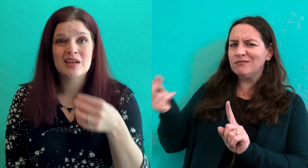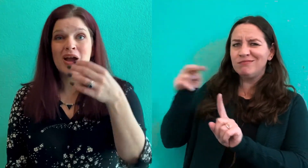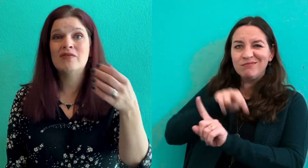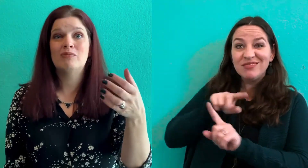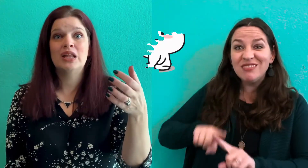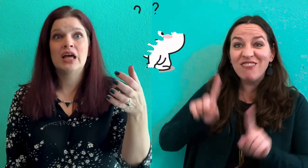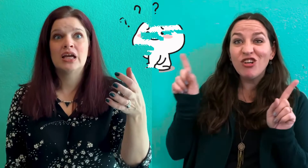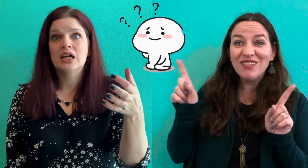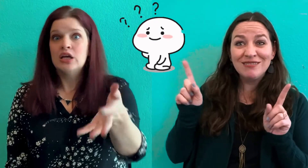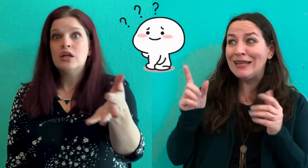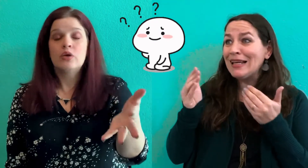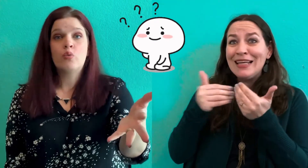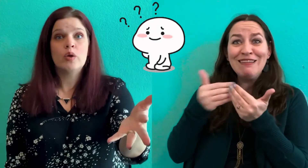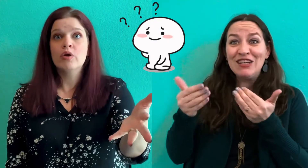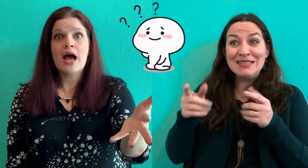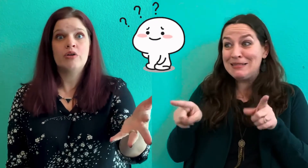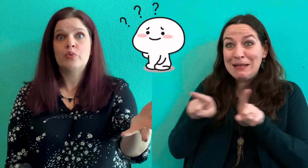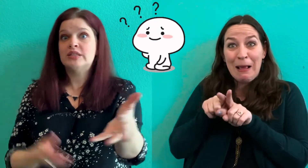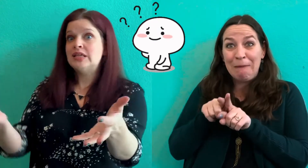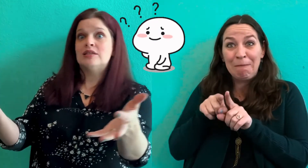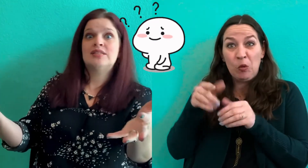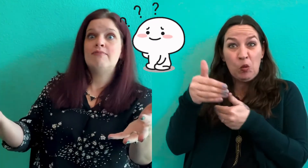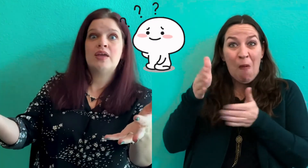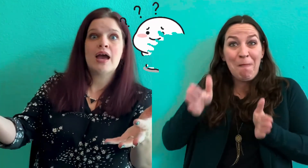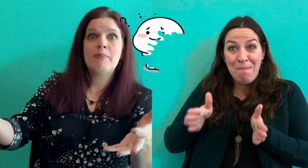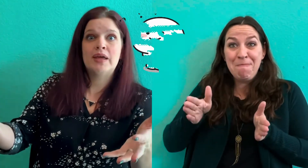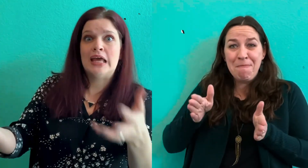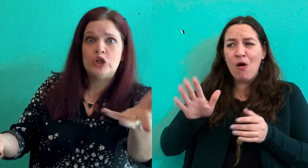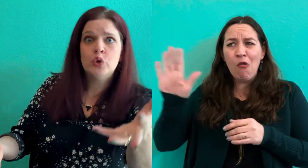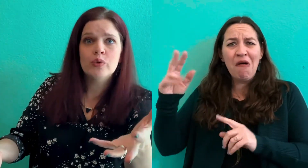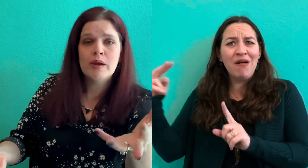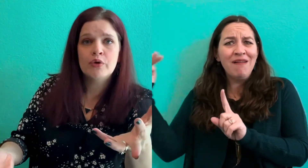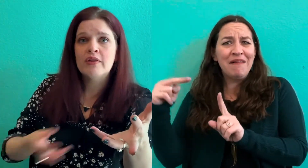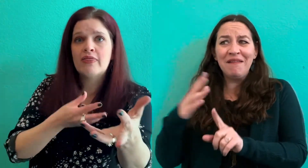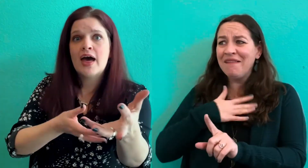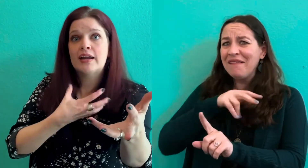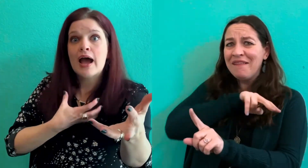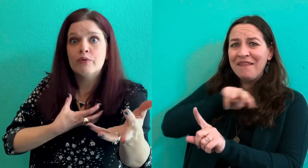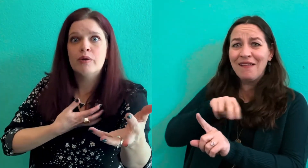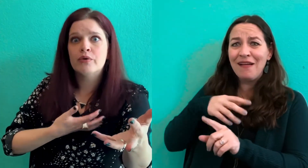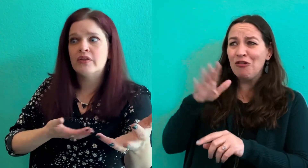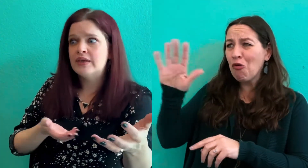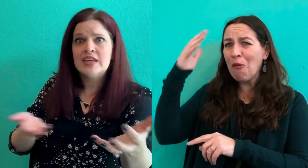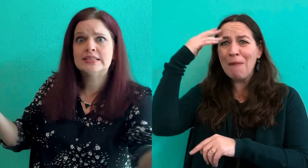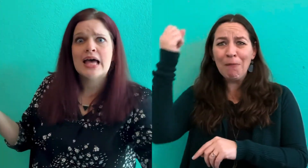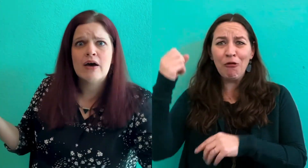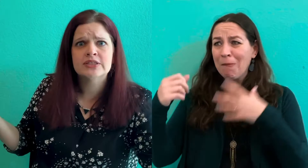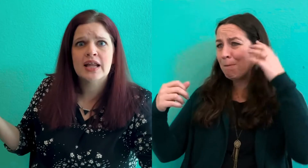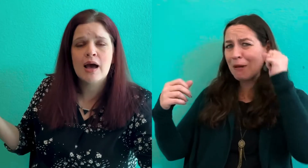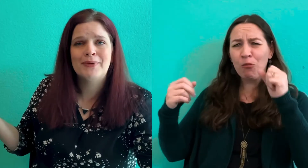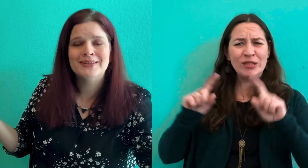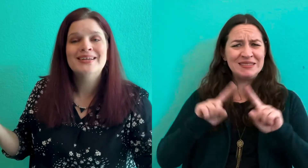They might even be like we were, how did we see the same thing happen? And you remember it like that and I remember it like this. How does that happen?